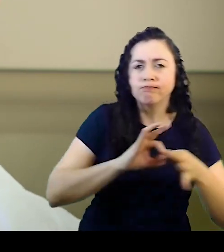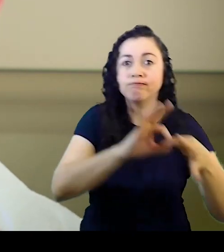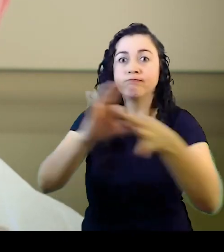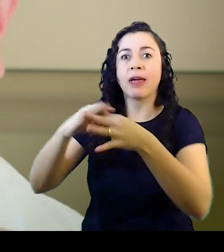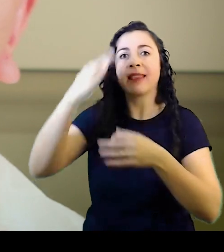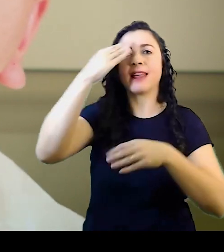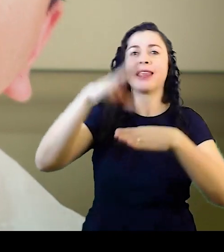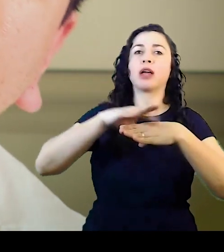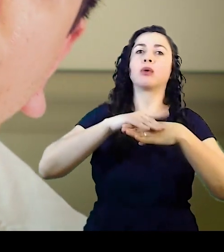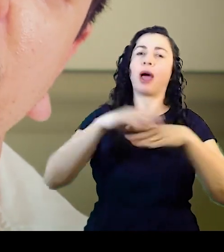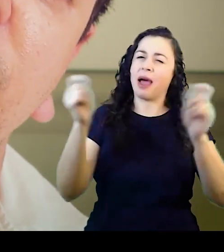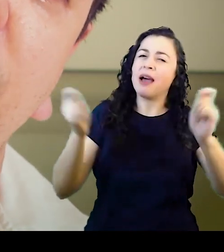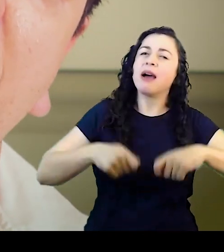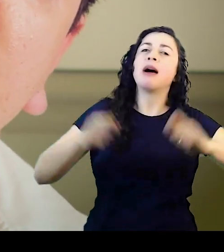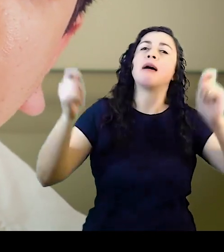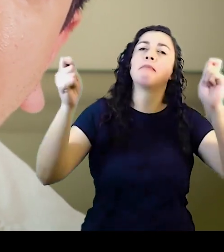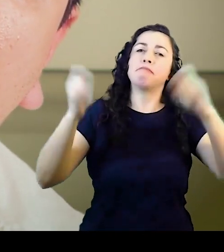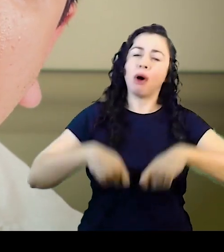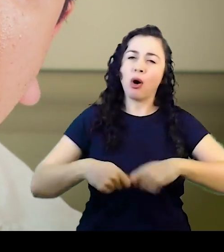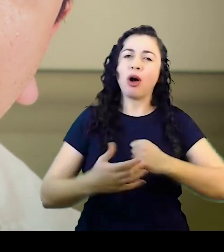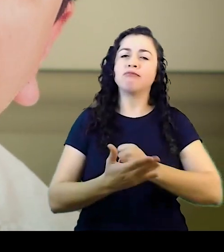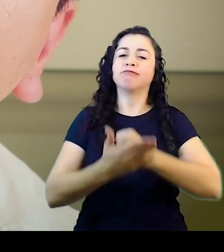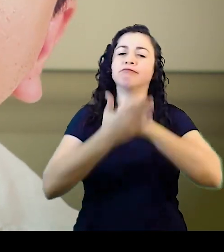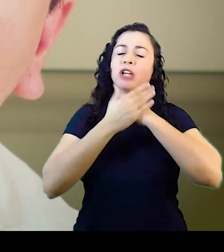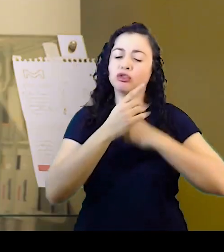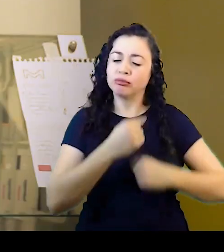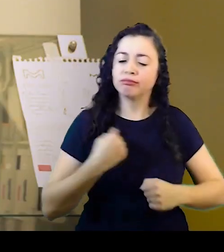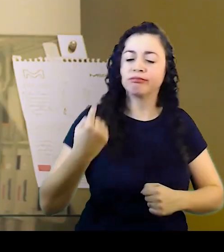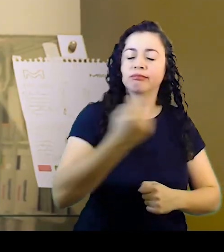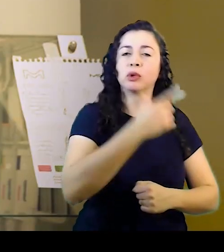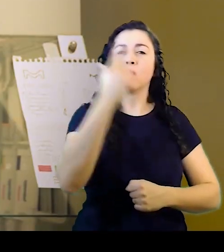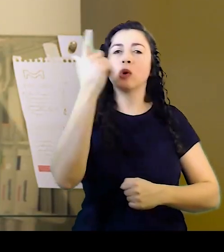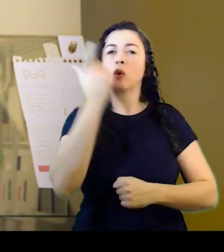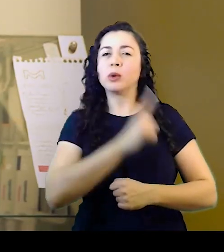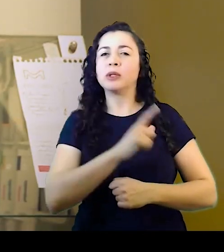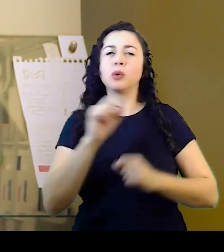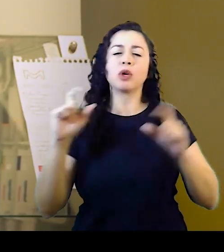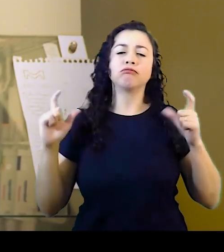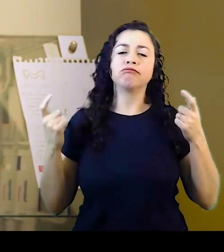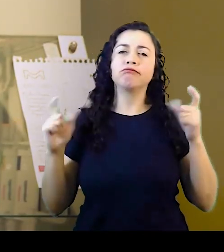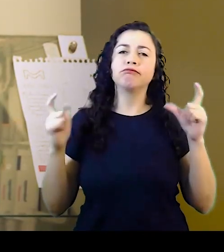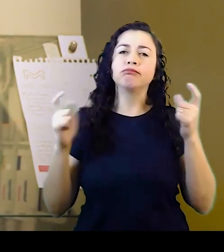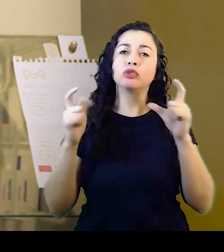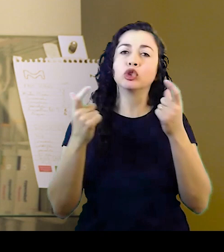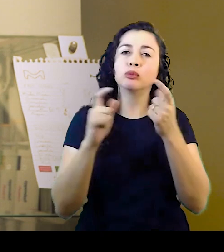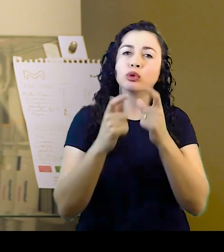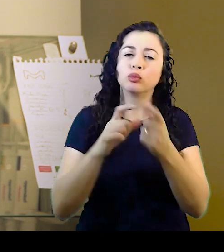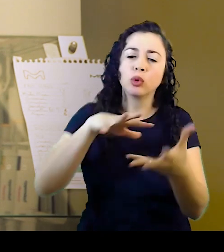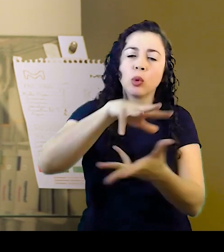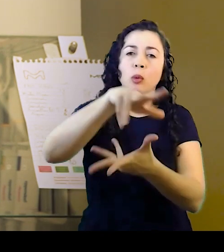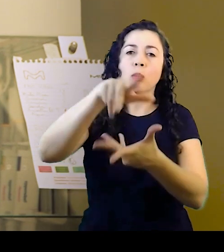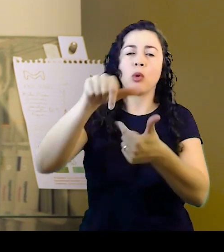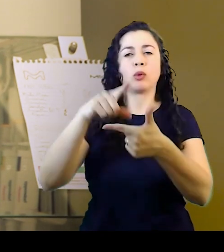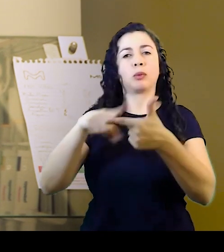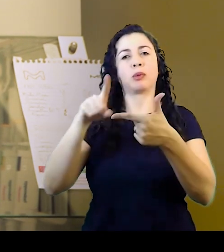to understand this disease can lead us to minimize the impact of this disease worldwide.